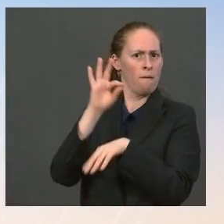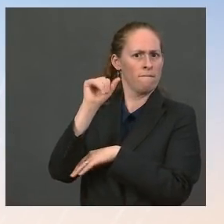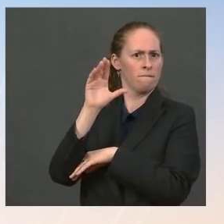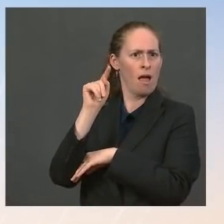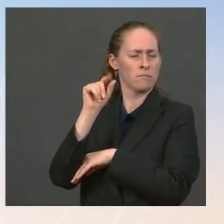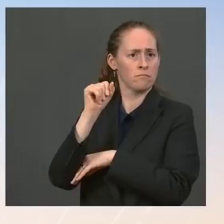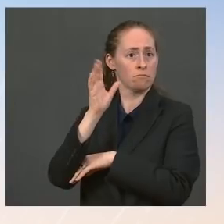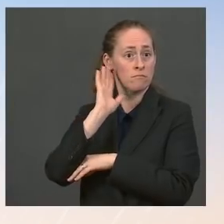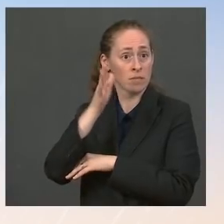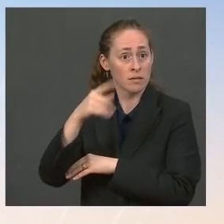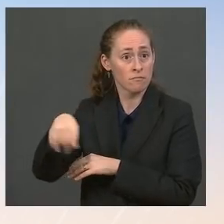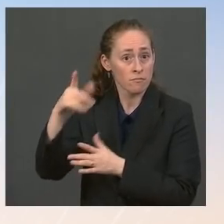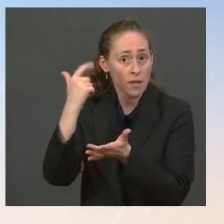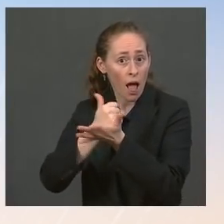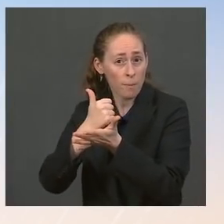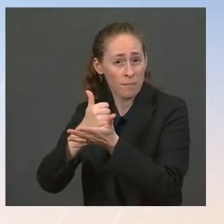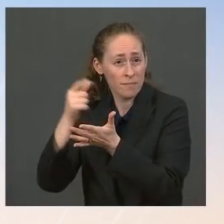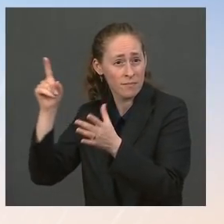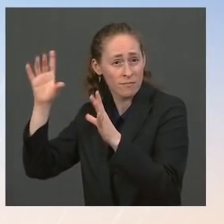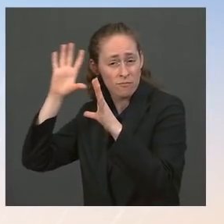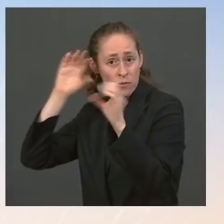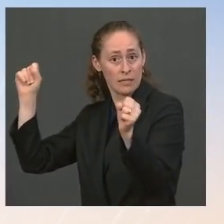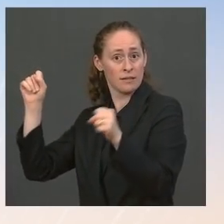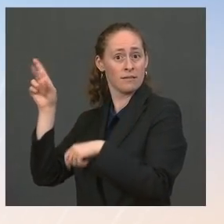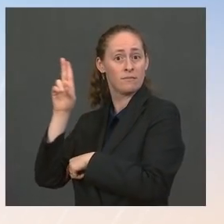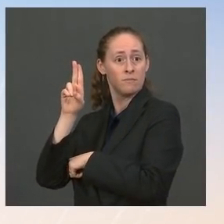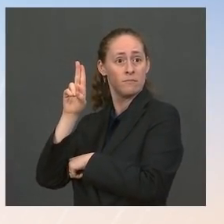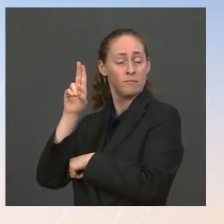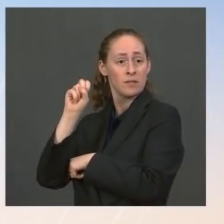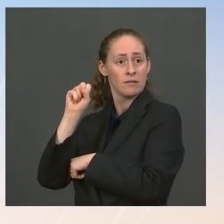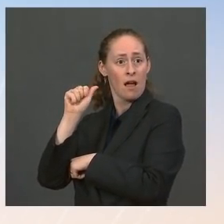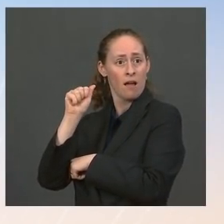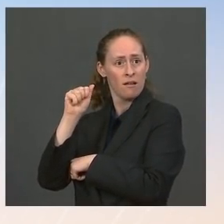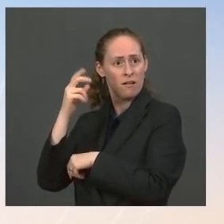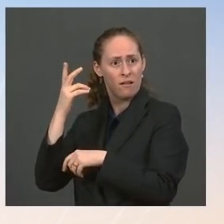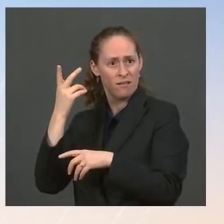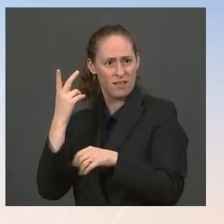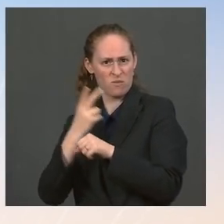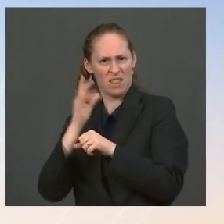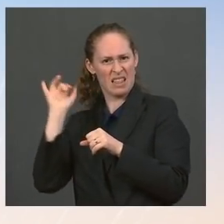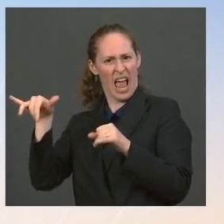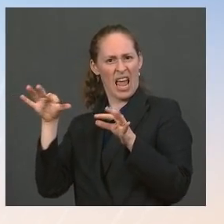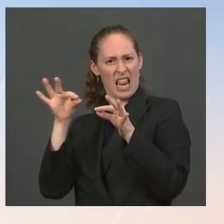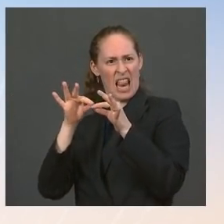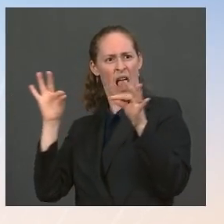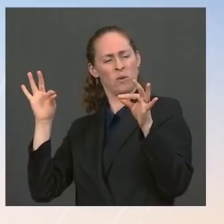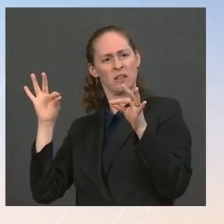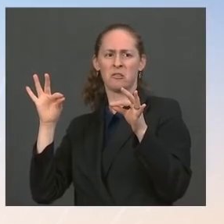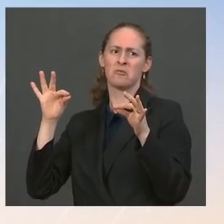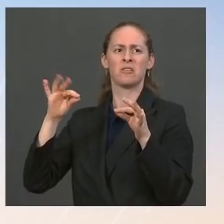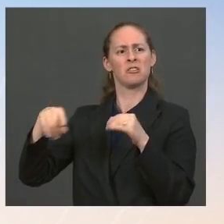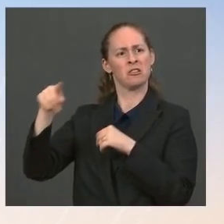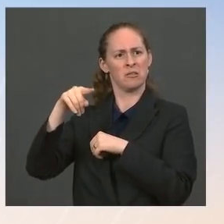for the President of the United States to use inflammatory language, like people being "strapped"? Secretary Mayorkas: Let me just be very clear